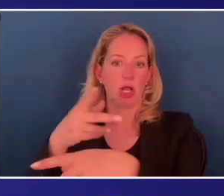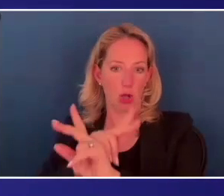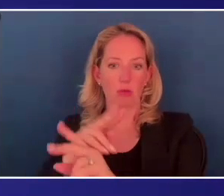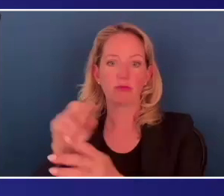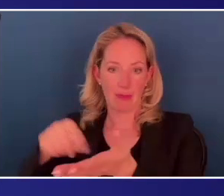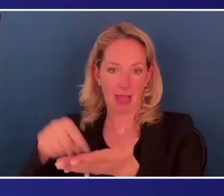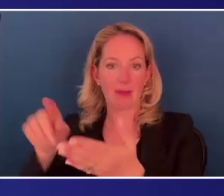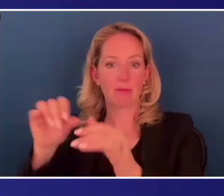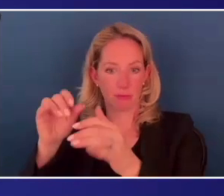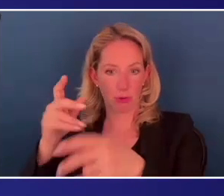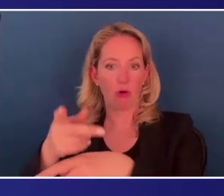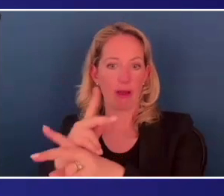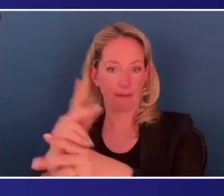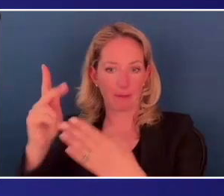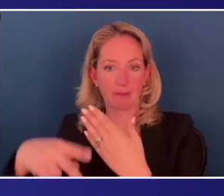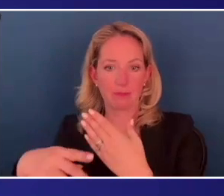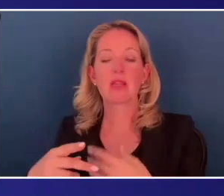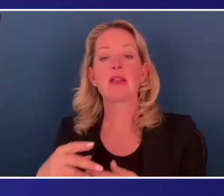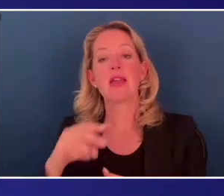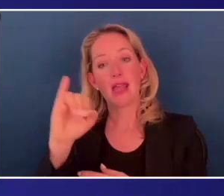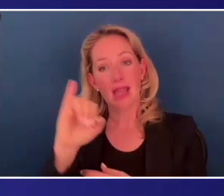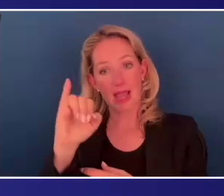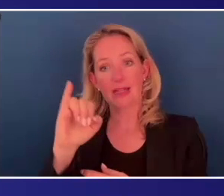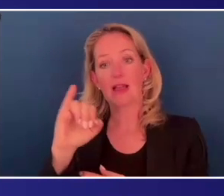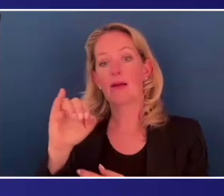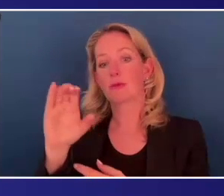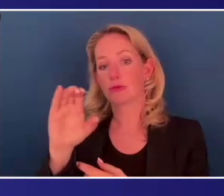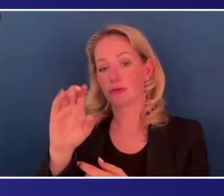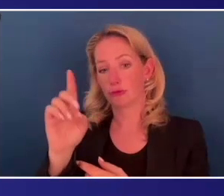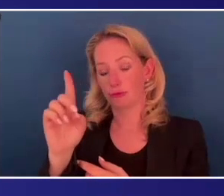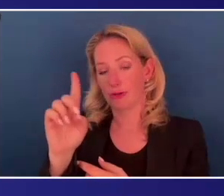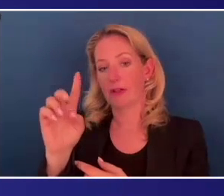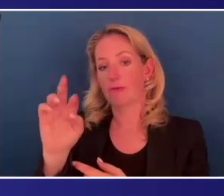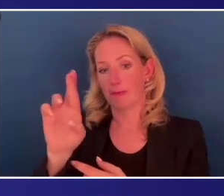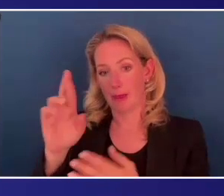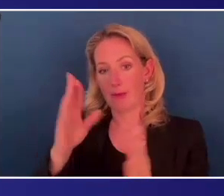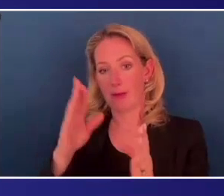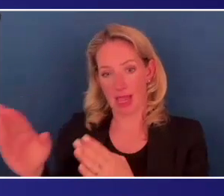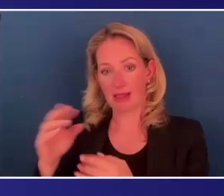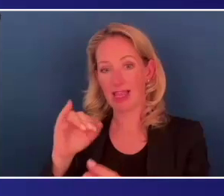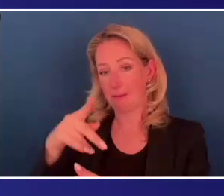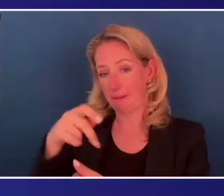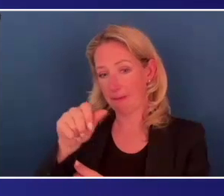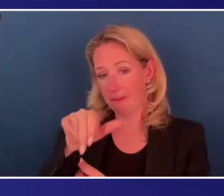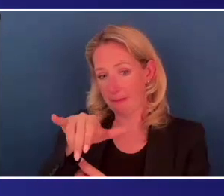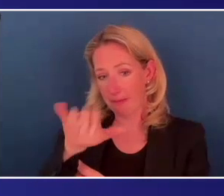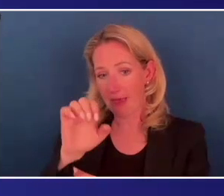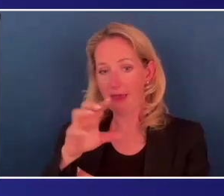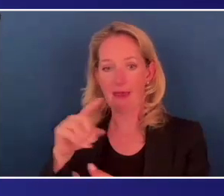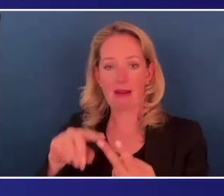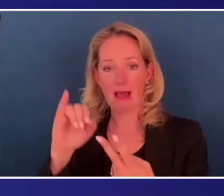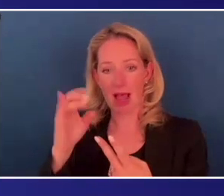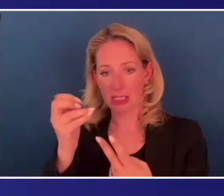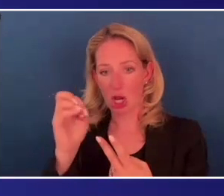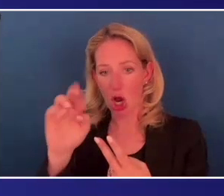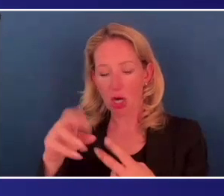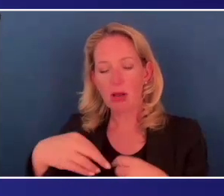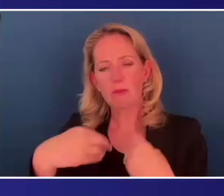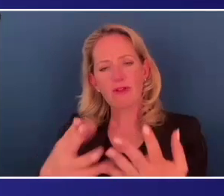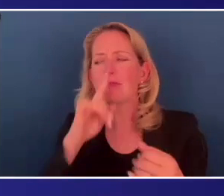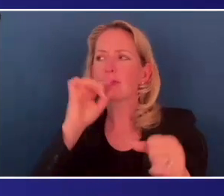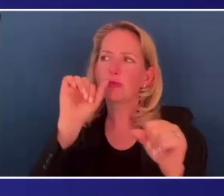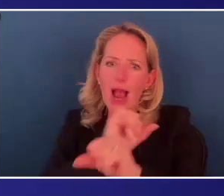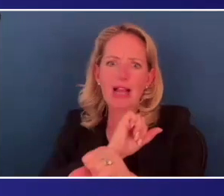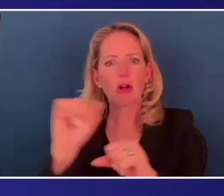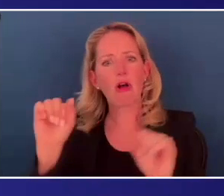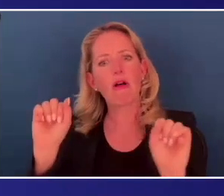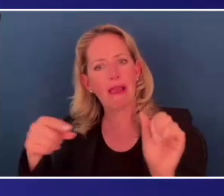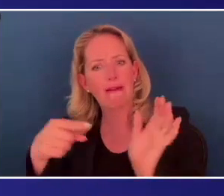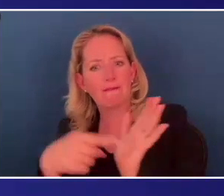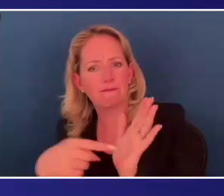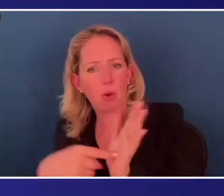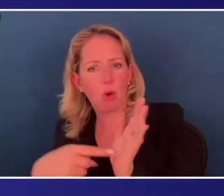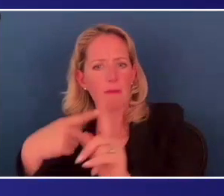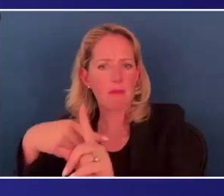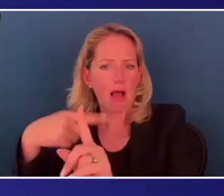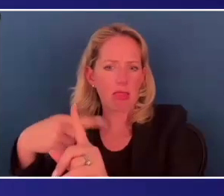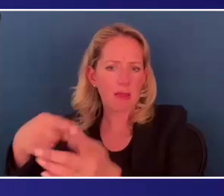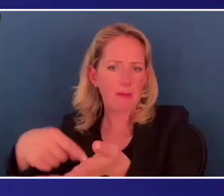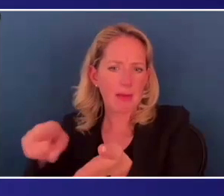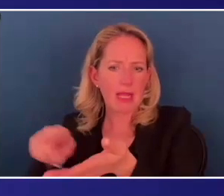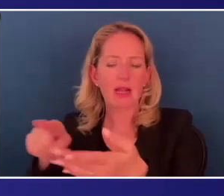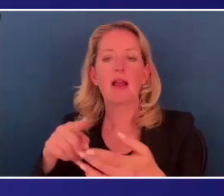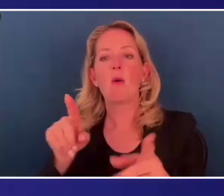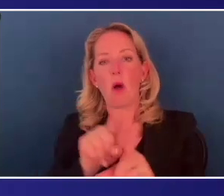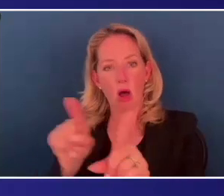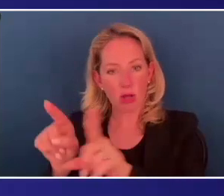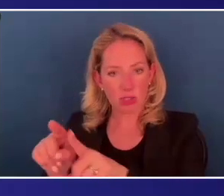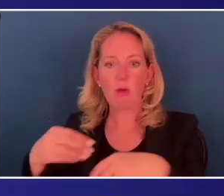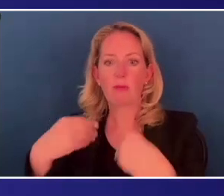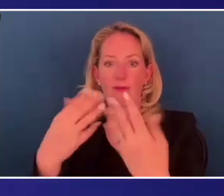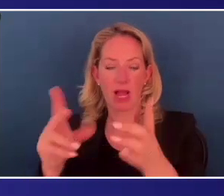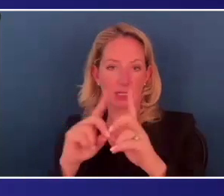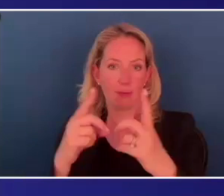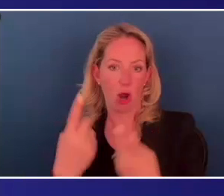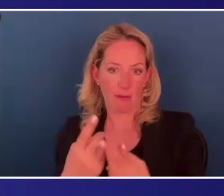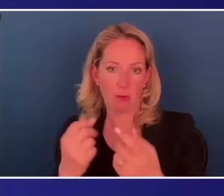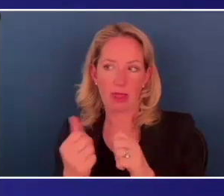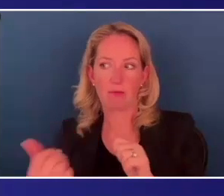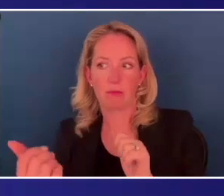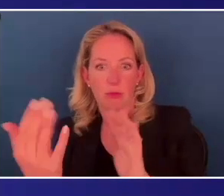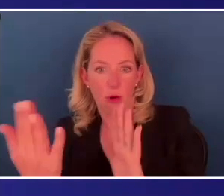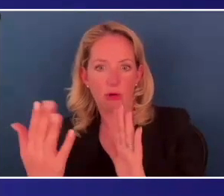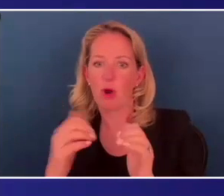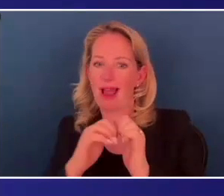Infant driven repayment plans like pay and ICR provide practical and vital repayment options for borrowers to ensure an affordable monthly payment while providing the department with mechanisms to help prevent student loan default.